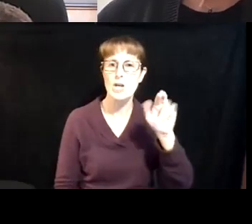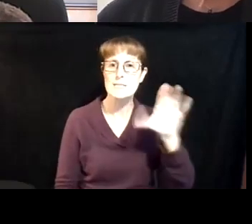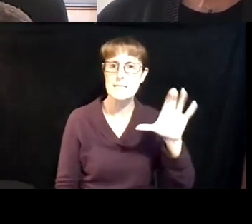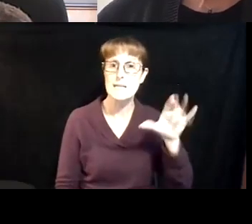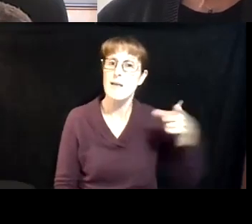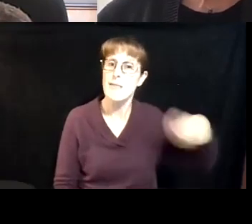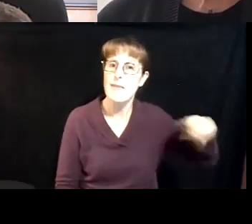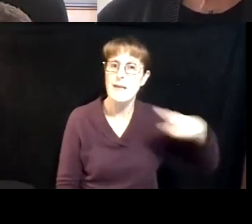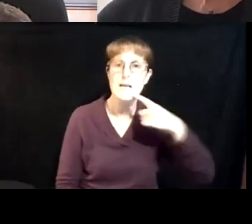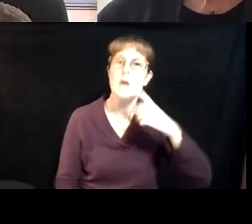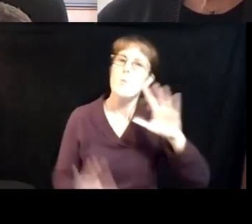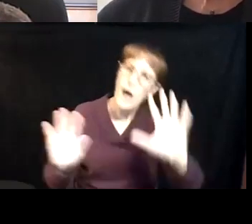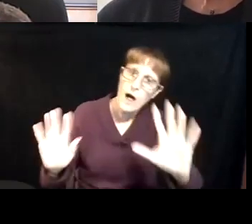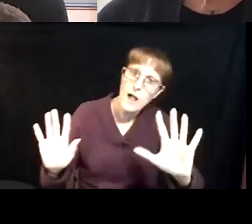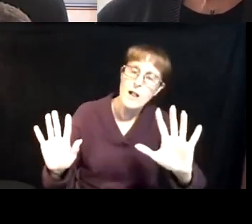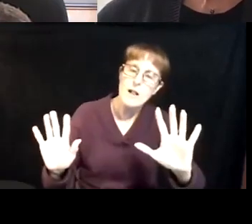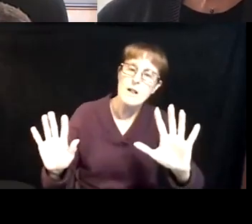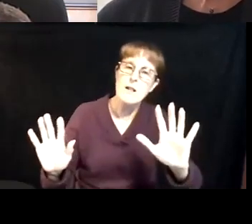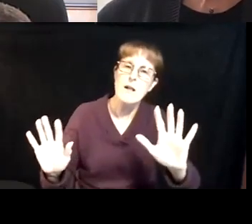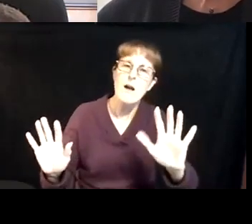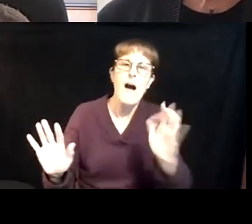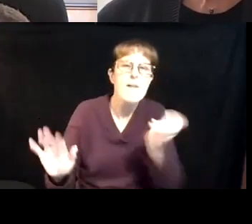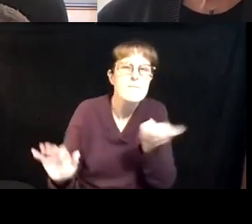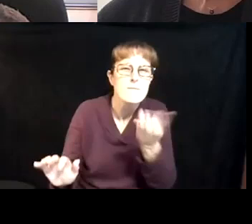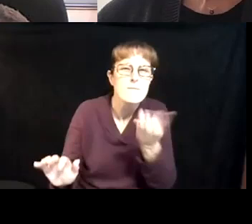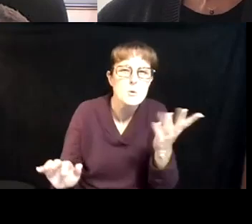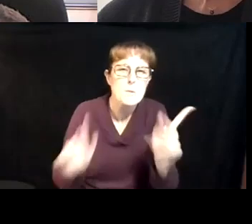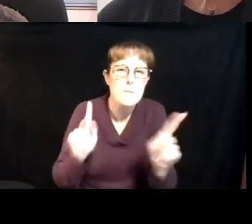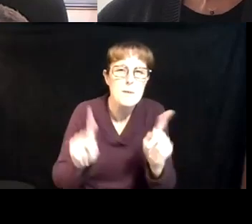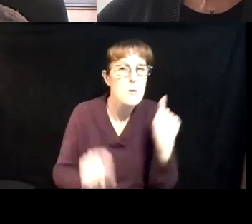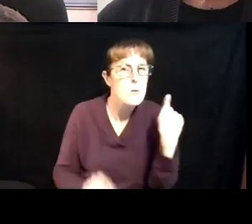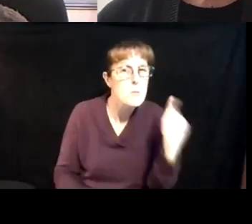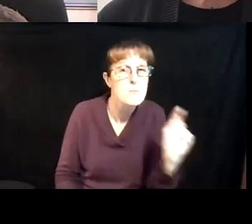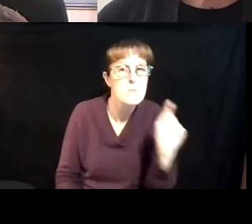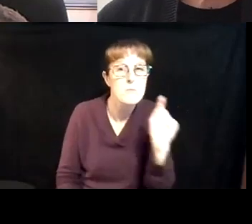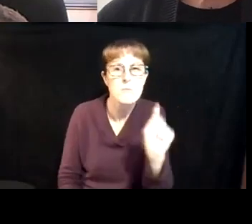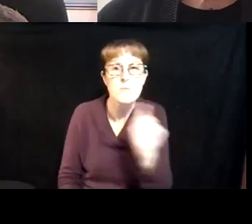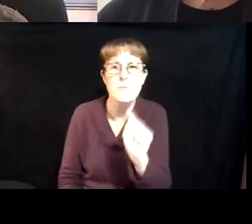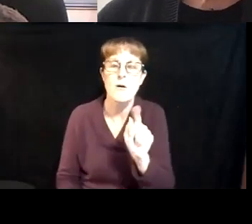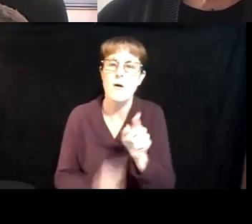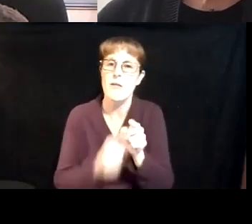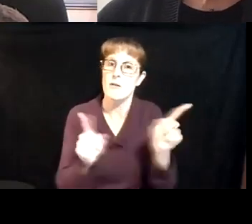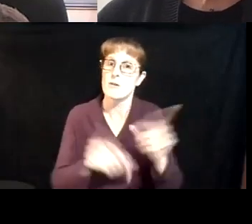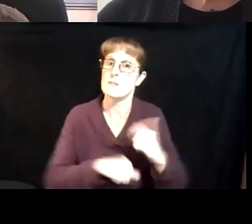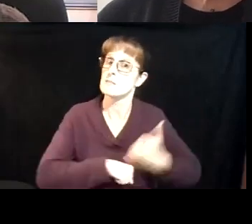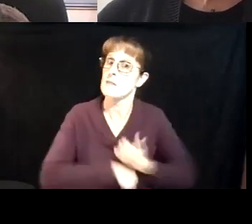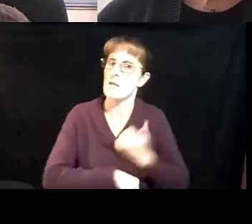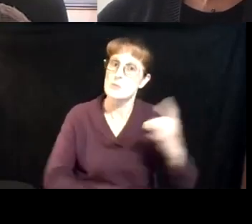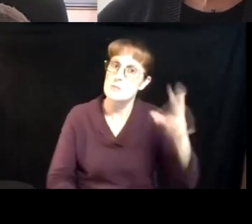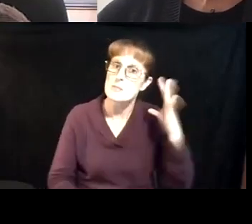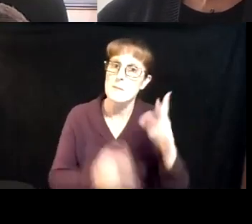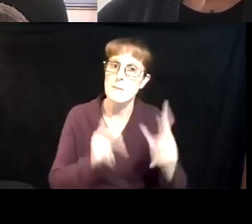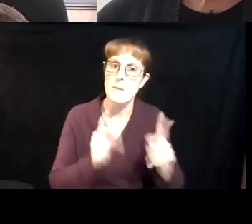these very few people who are extremely dangerous. There are people who are extremely dangerous.